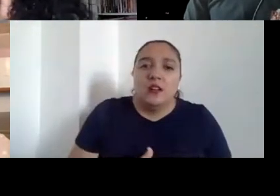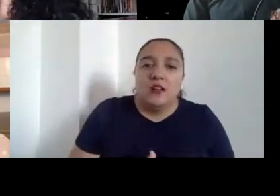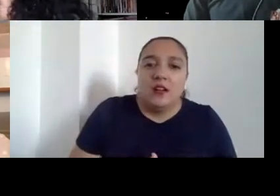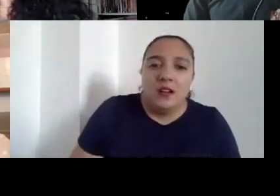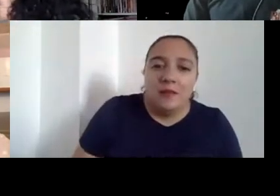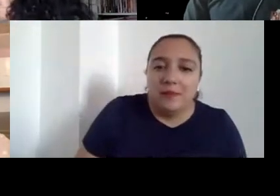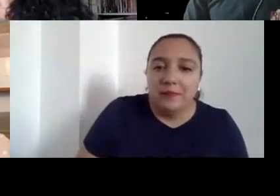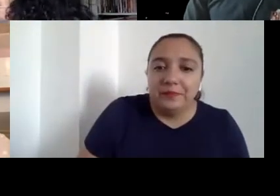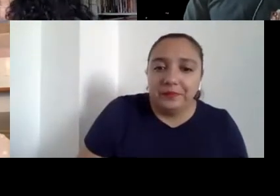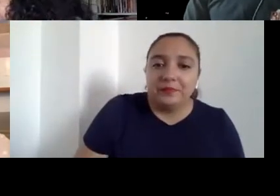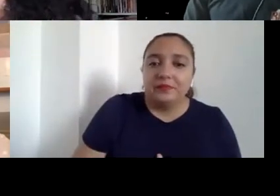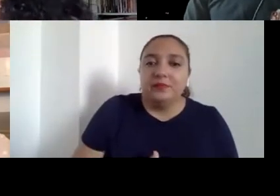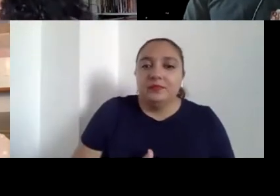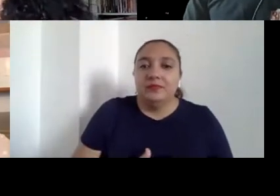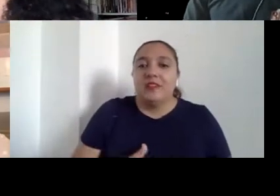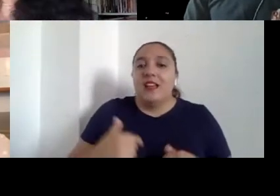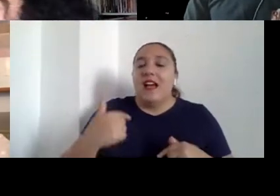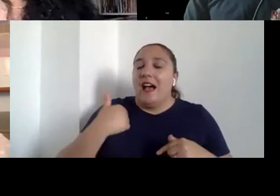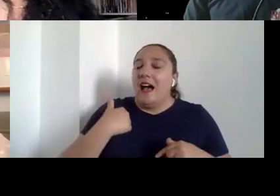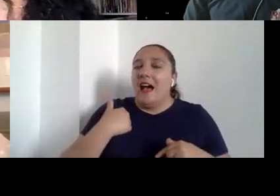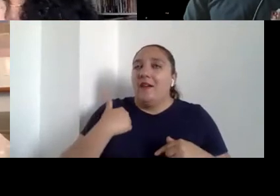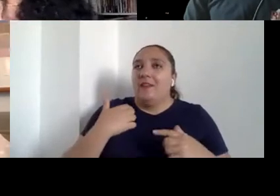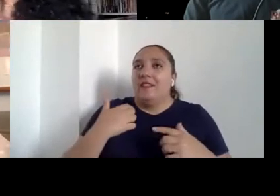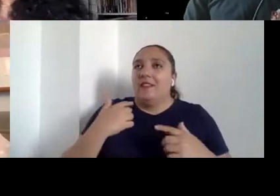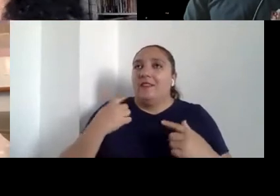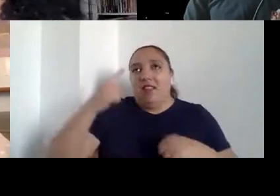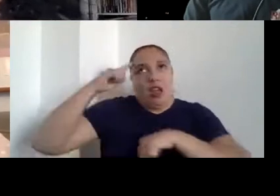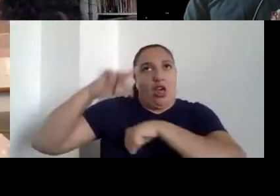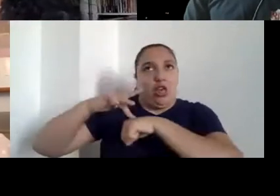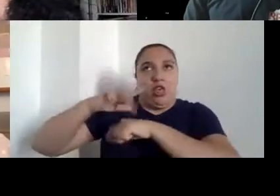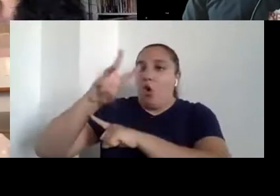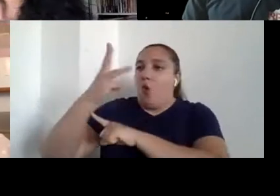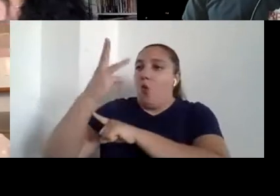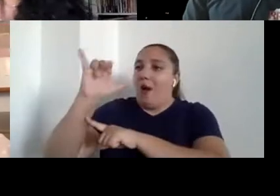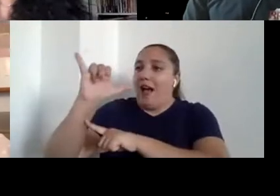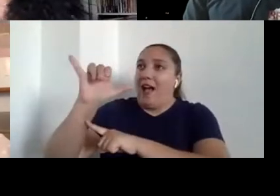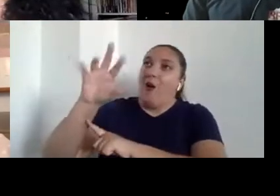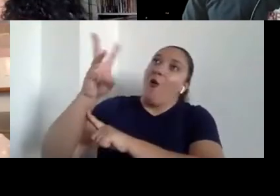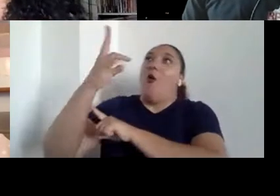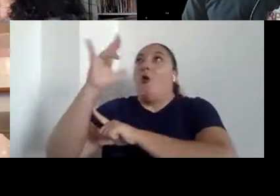you know. Why am I doing? What am I doing next? What do I want